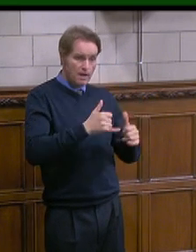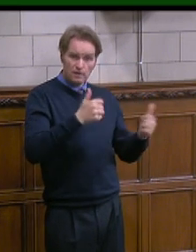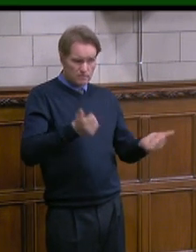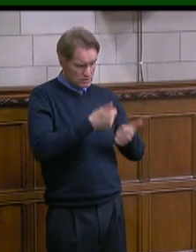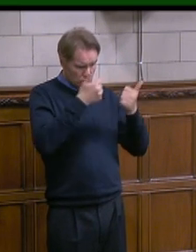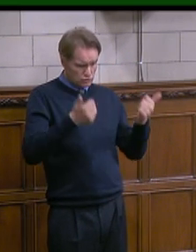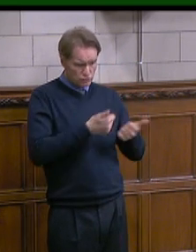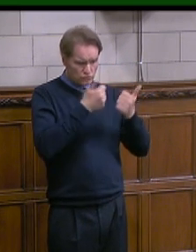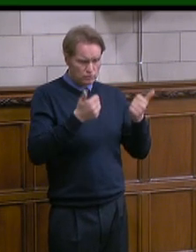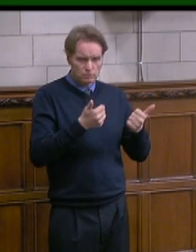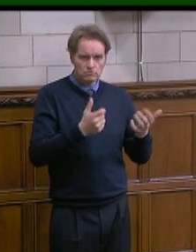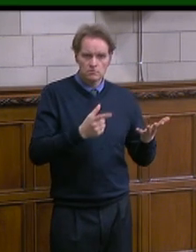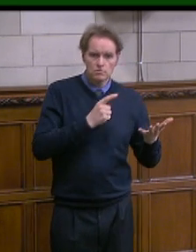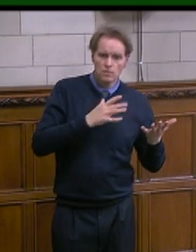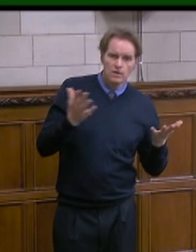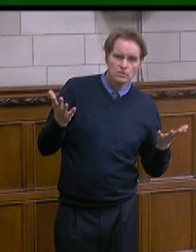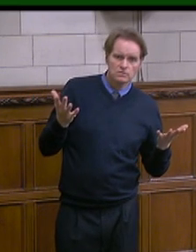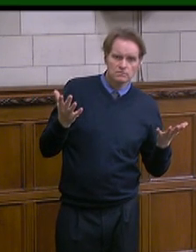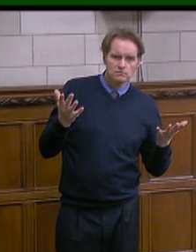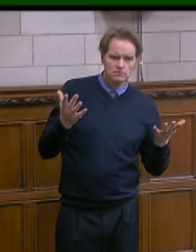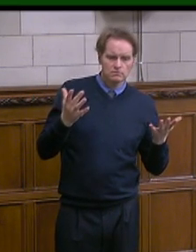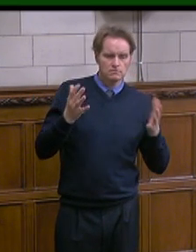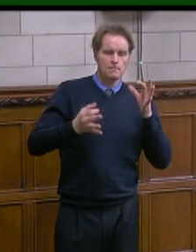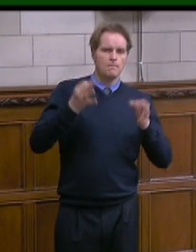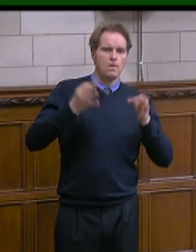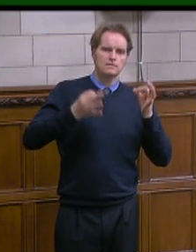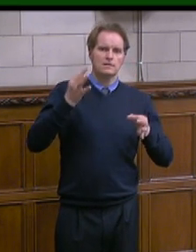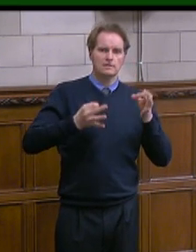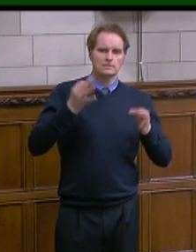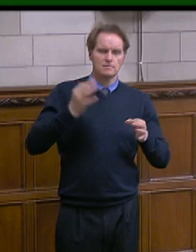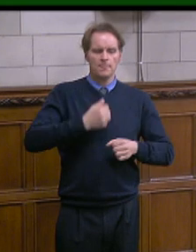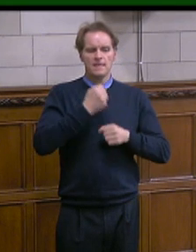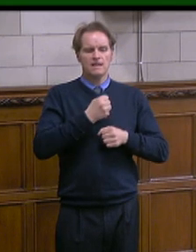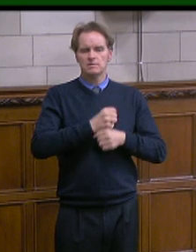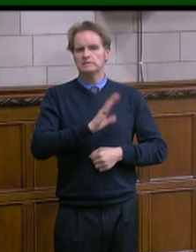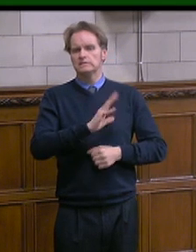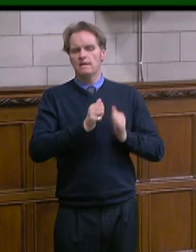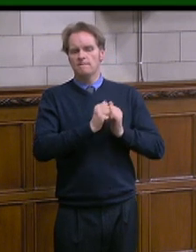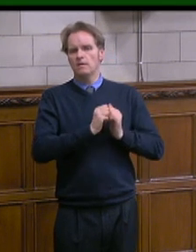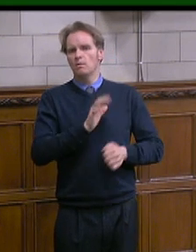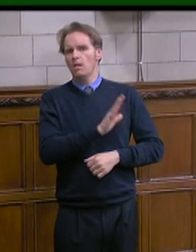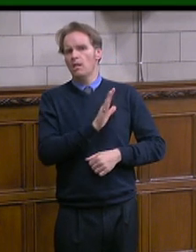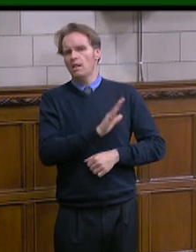Why? Because of a political choice. That shows again what the Government value and what they do not.